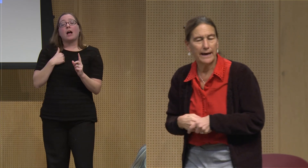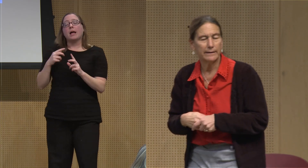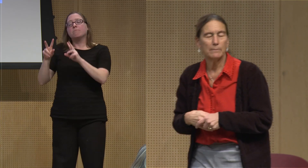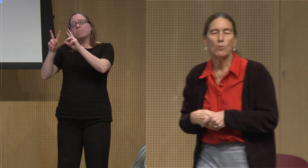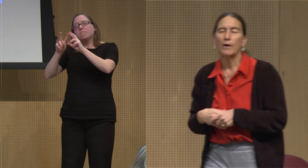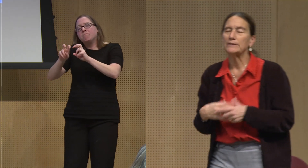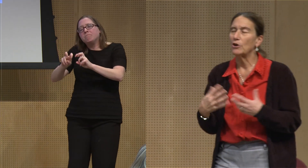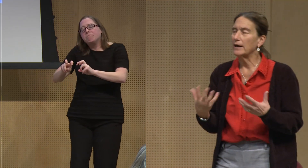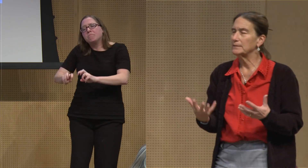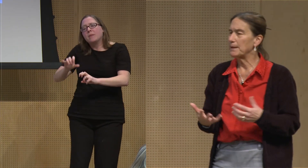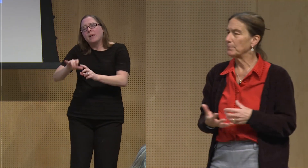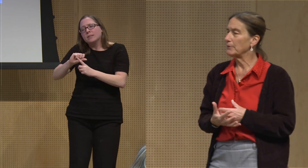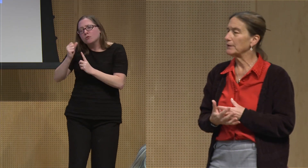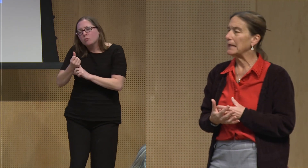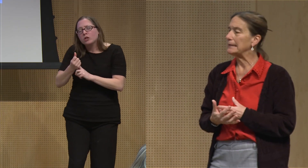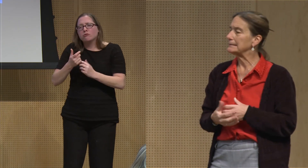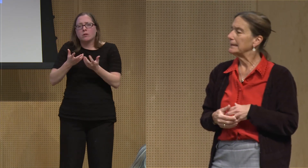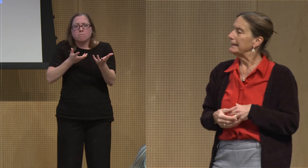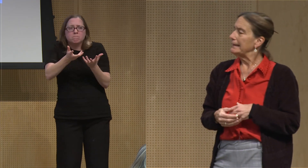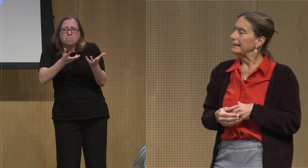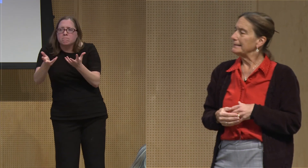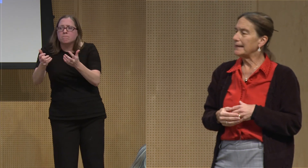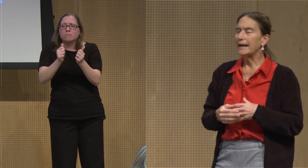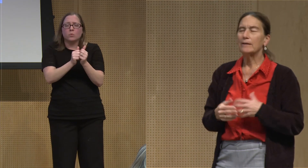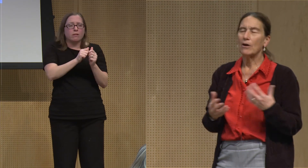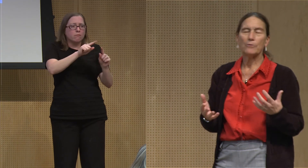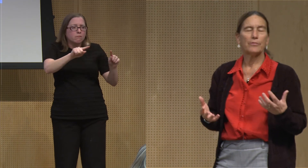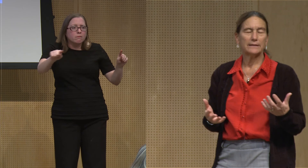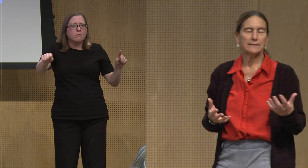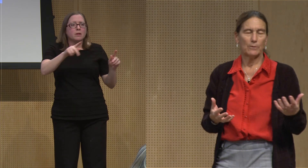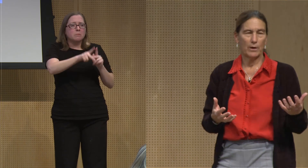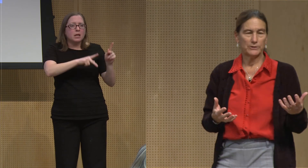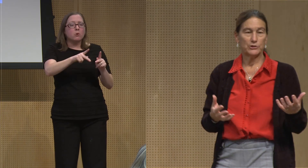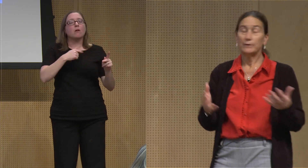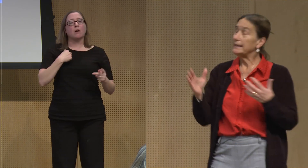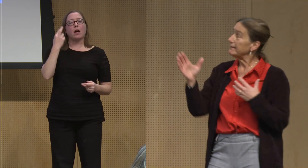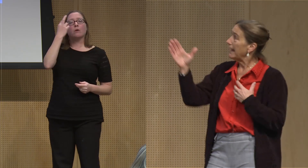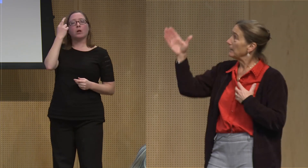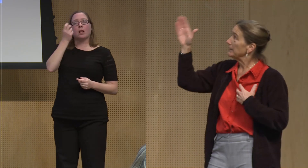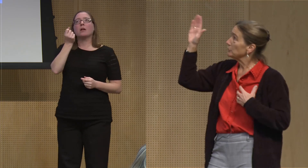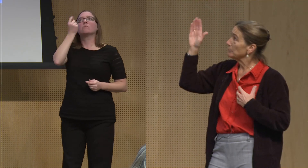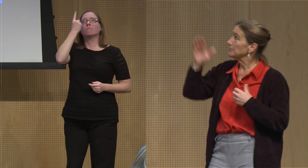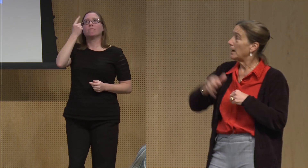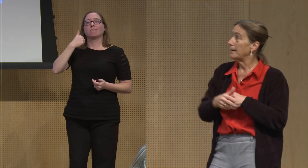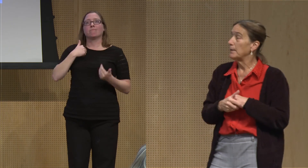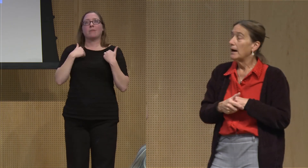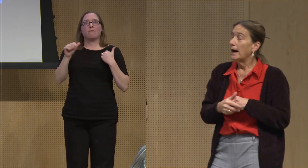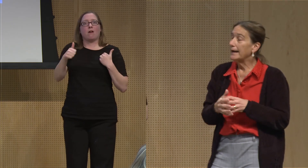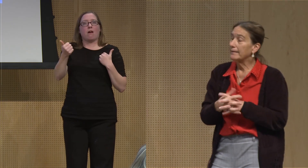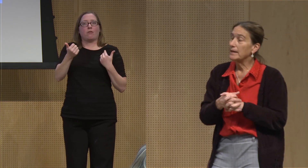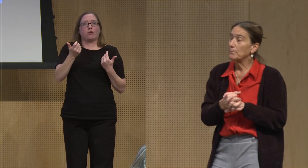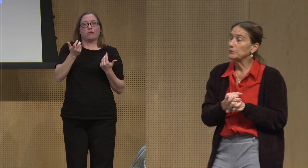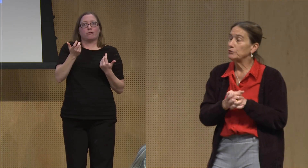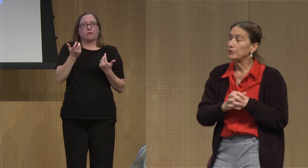AND THE MORE I TALKED TO PEOPLE, I REALIZED THAT I HAD OTHER THINGS THAT I WANTED TO DO. AND IN THAT INTERIM TIME, I HAD THE OPPORTUNITY TO WORK